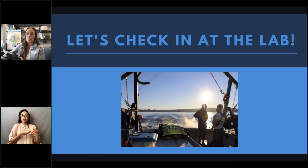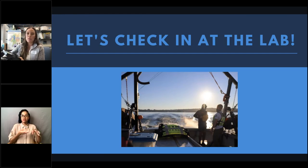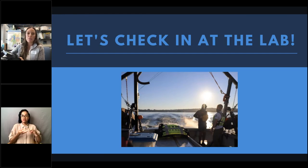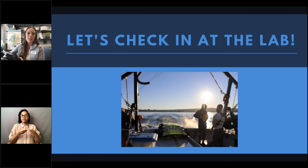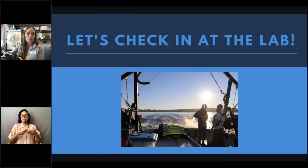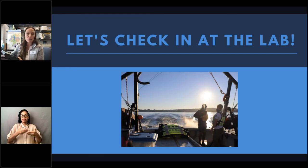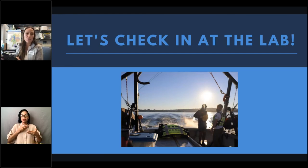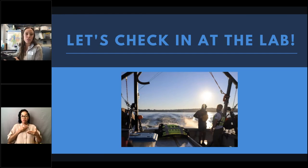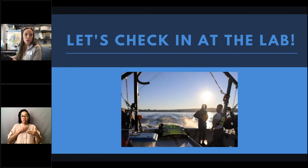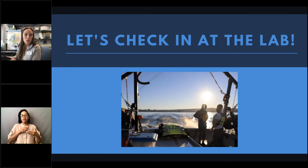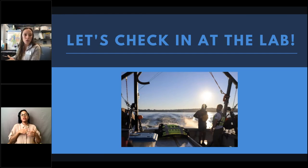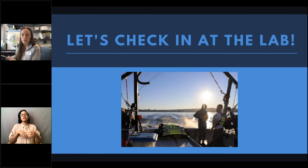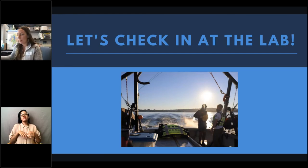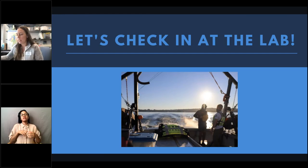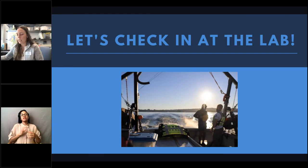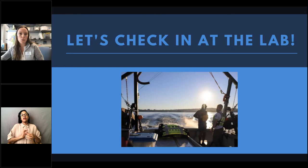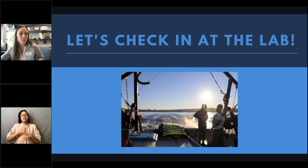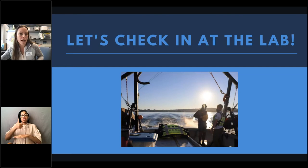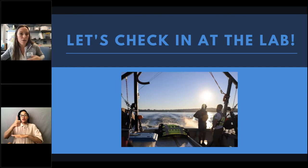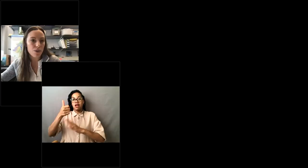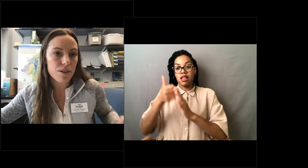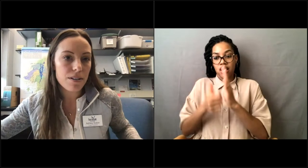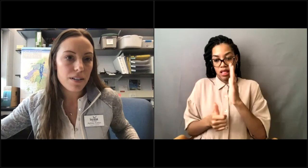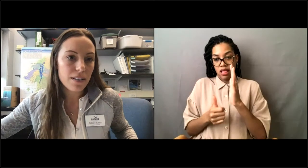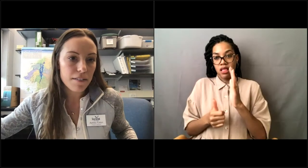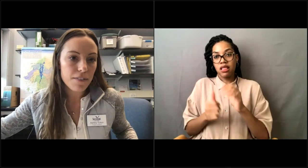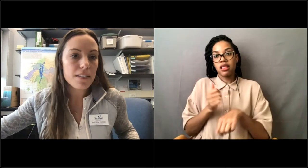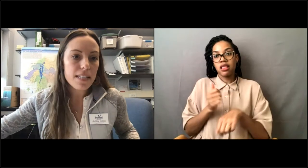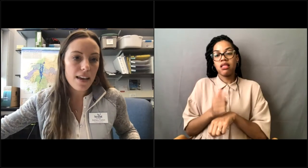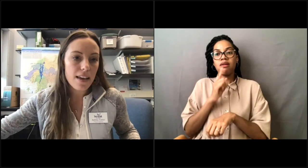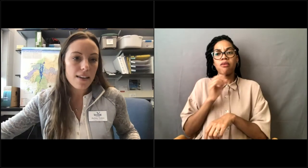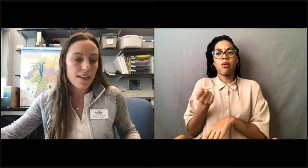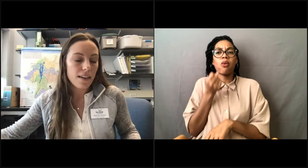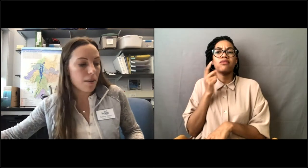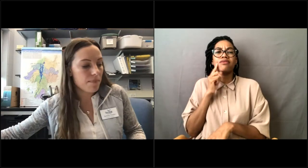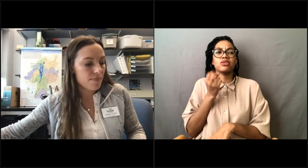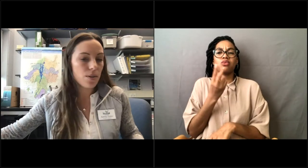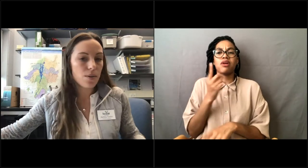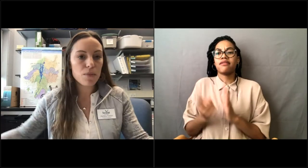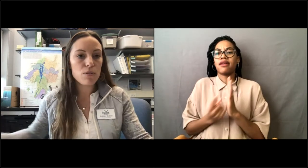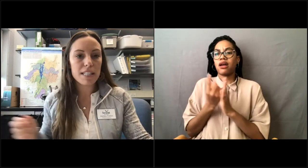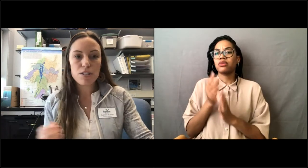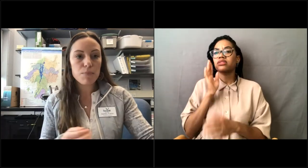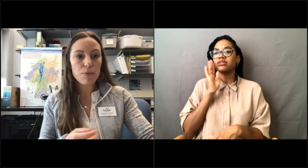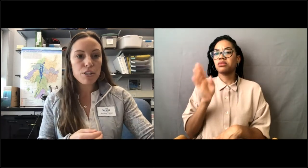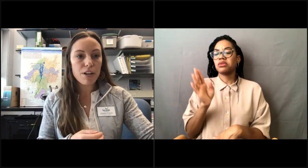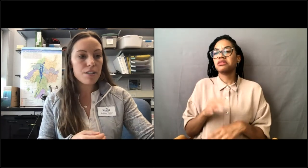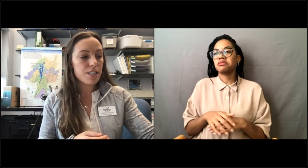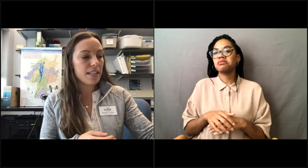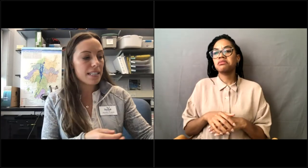and the battery will usually hold for like a 12-hour like field day. So usually it's just pre-charged,